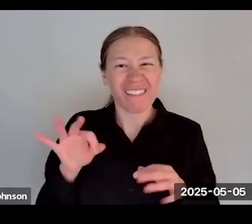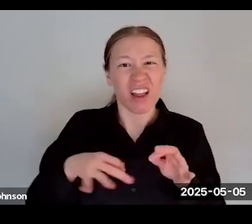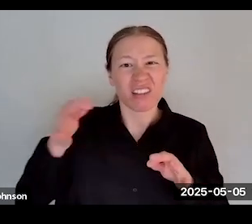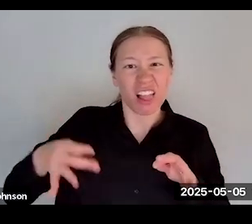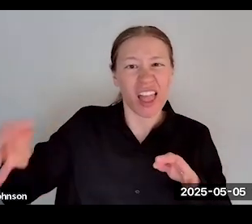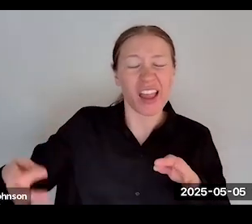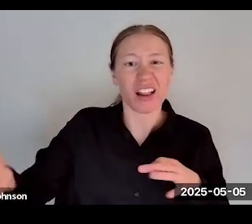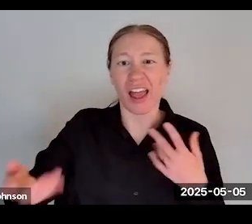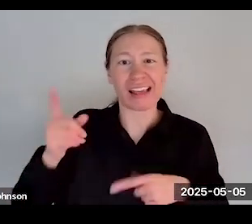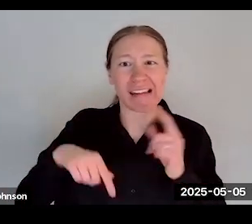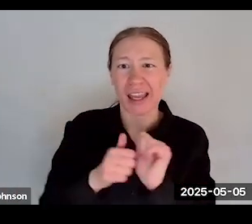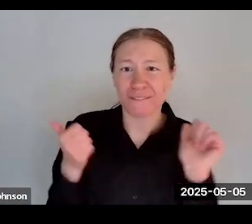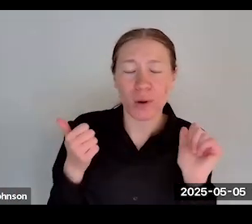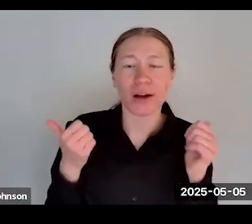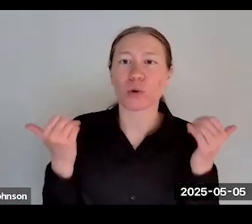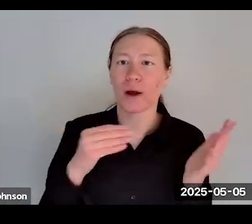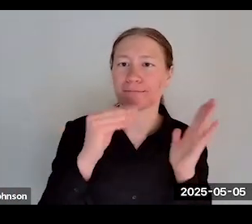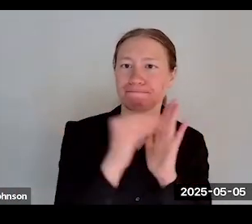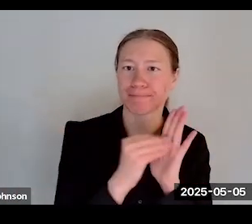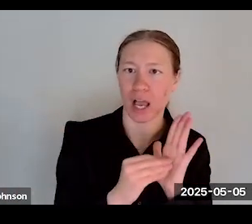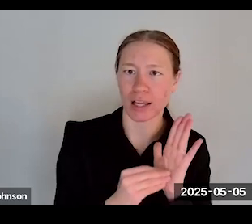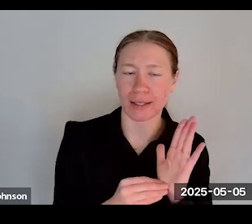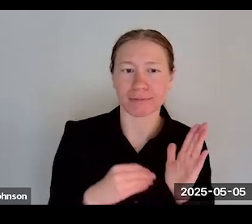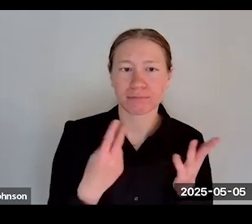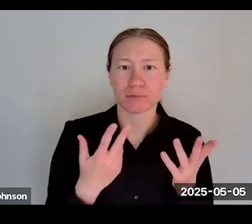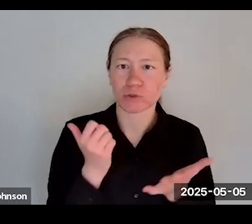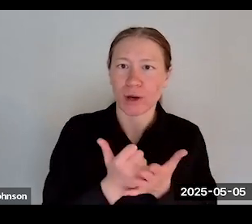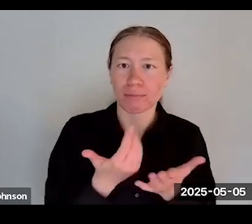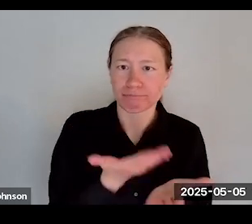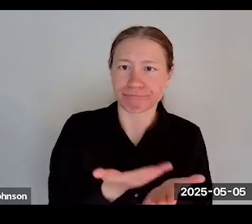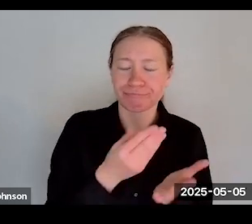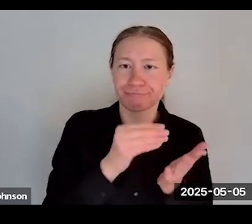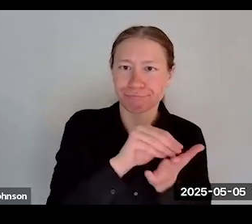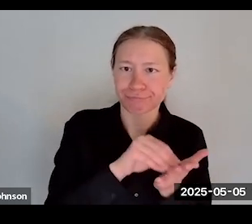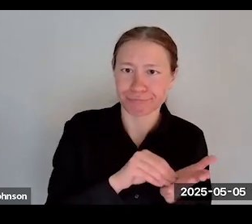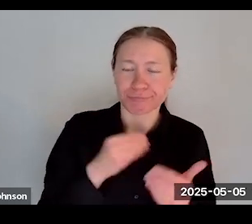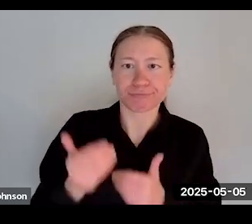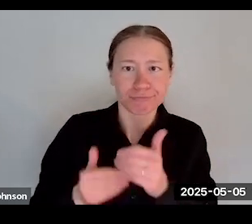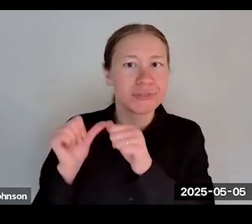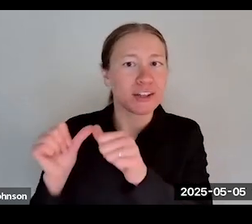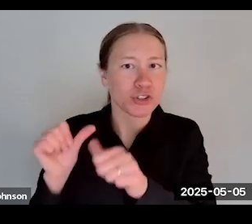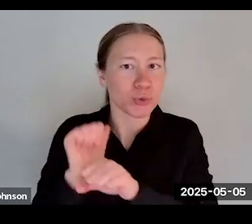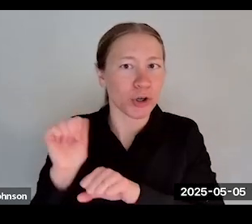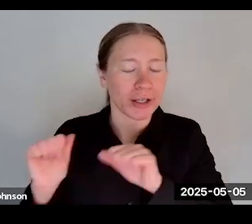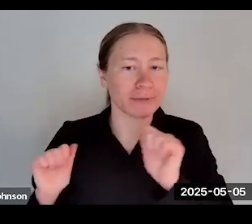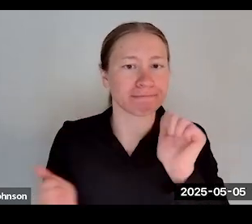document what steps you're taking to help move things along. We also recommend creating a communication plan